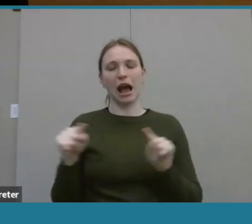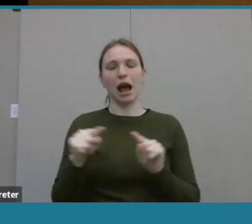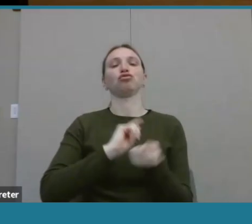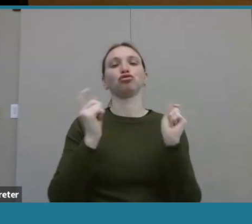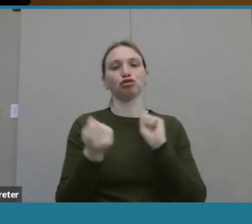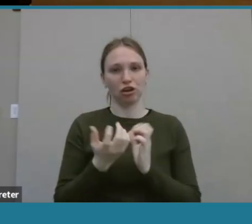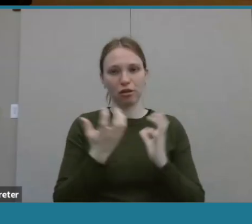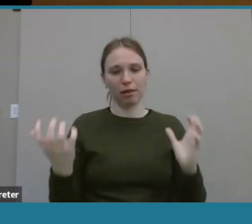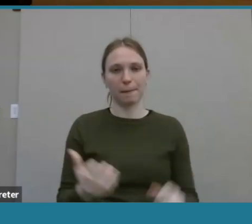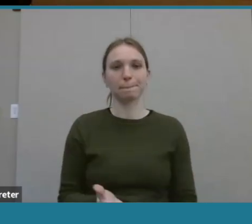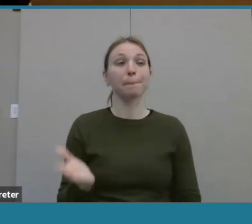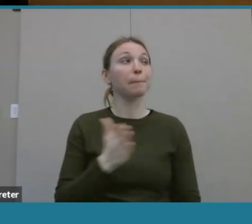Bill, you want to walk through the final designs?